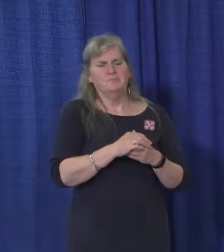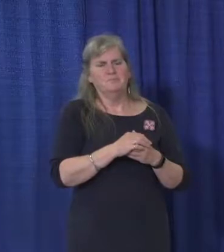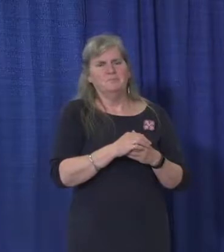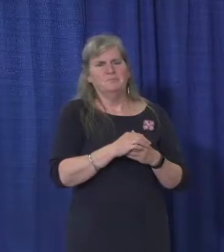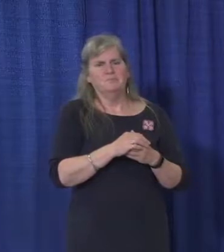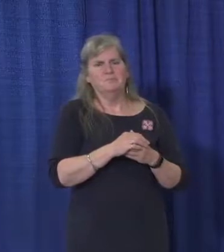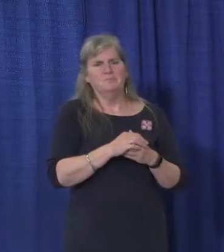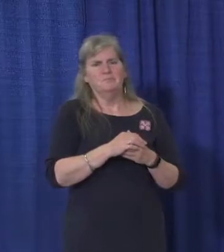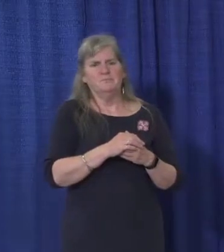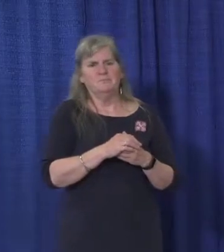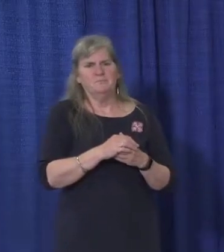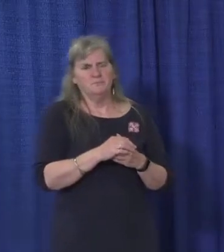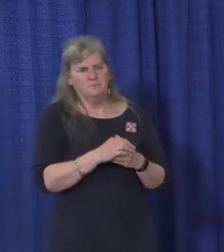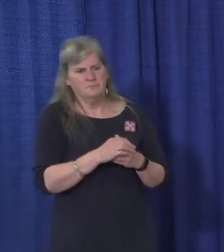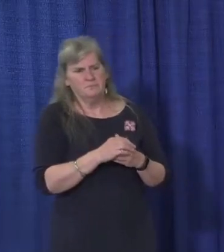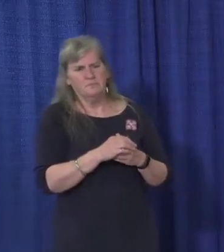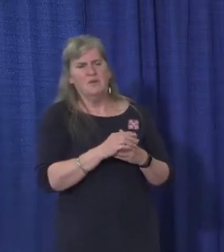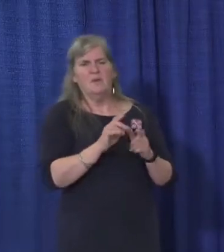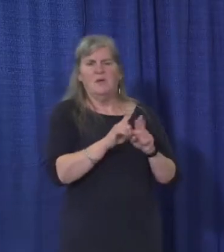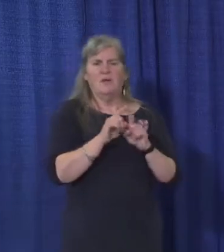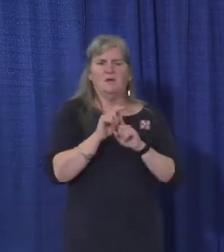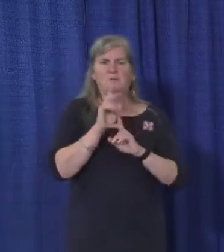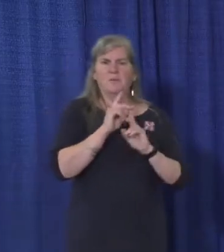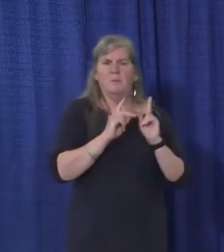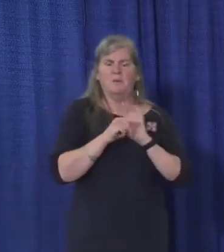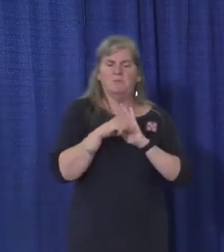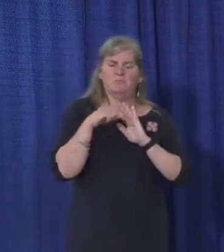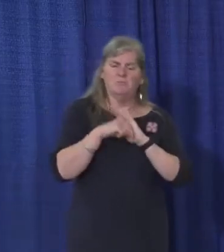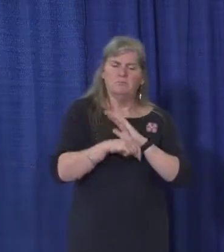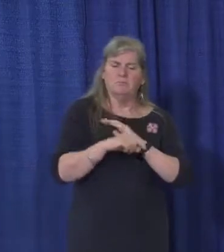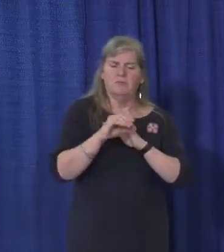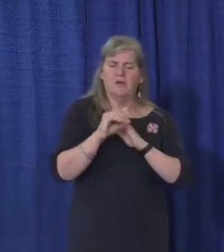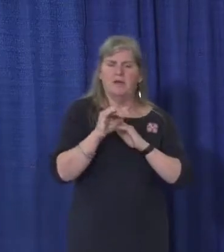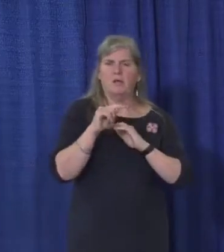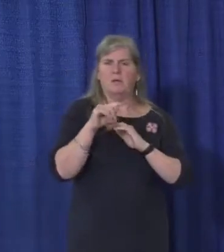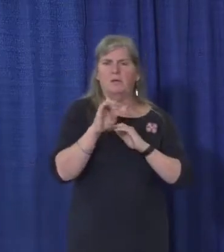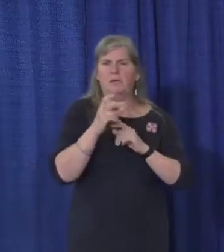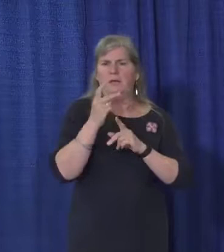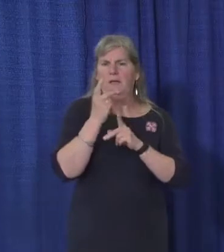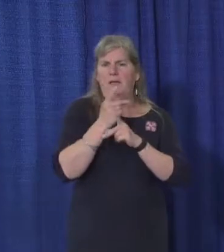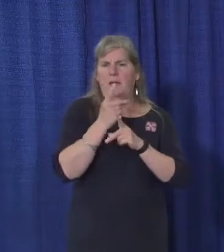colleagues in the acute-care system and the Dawson Watson